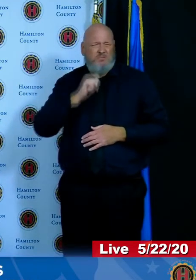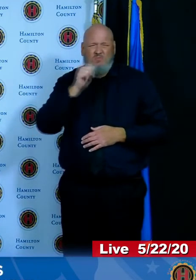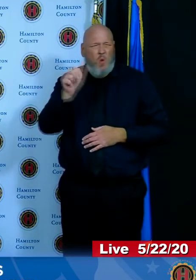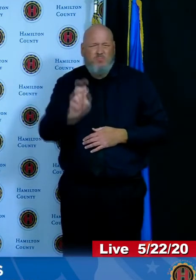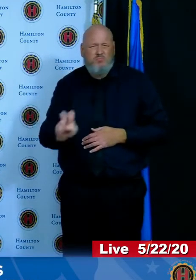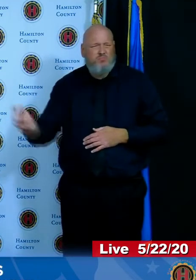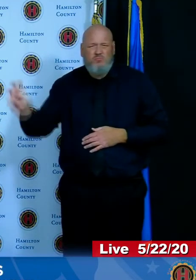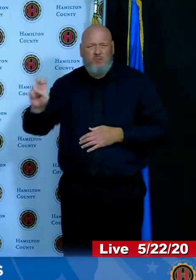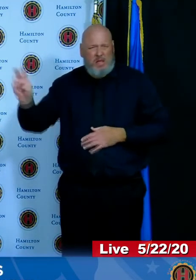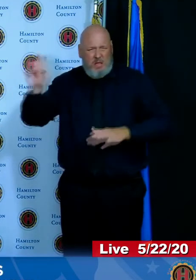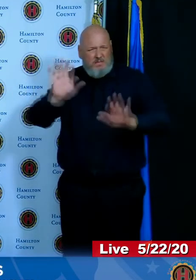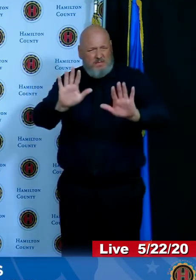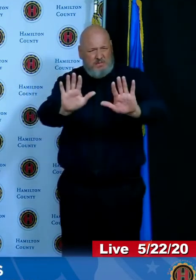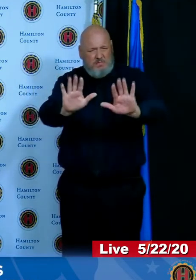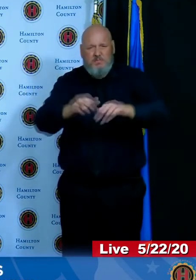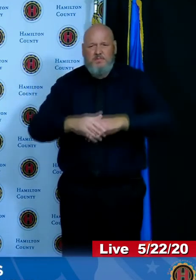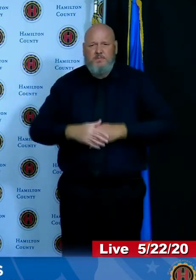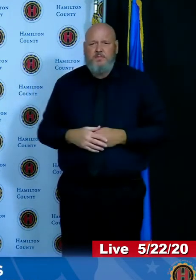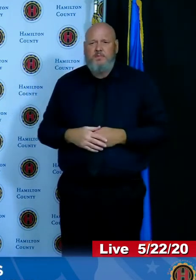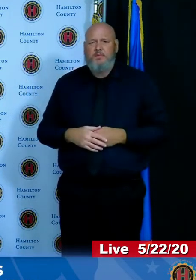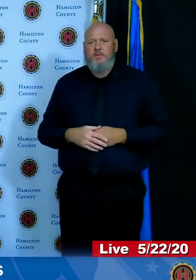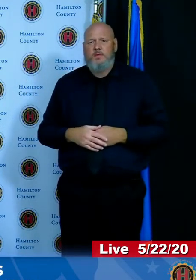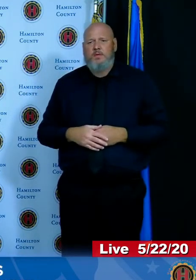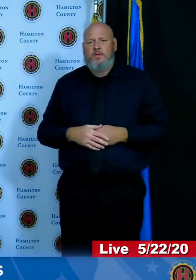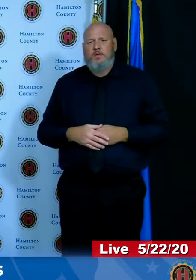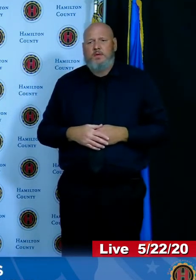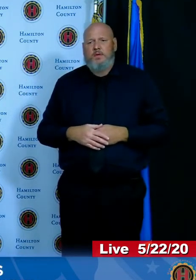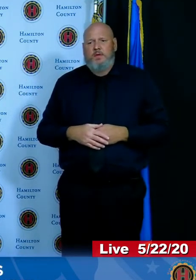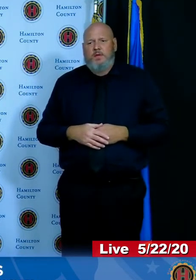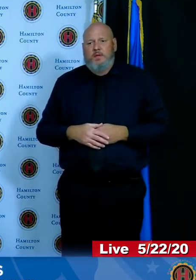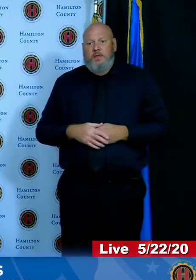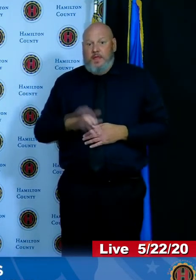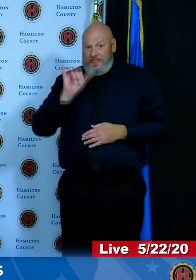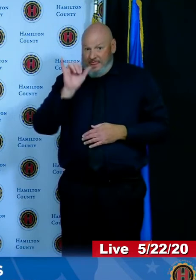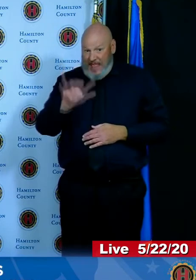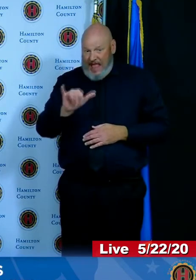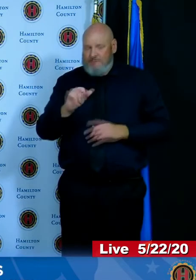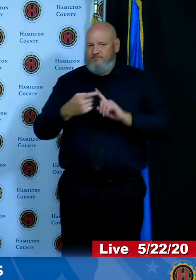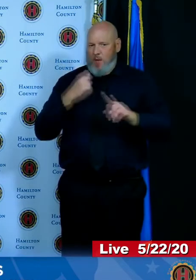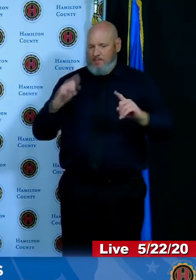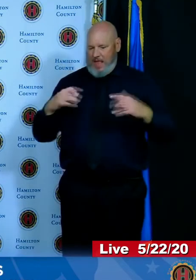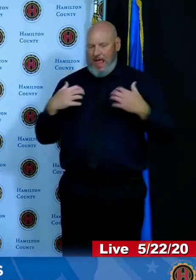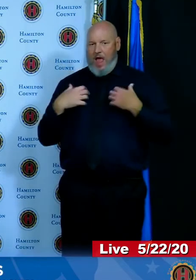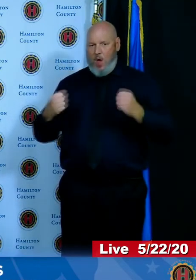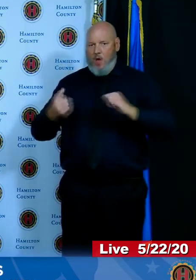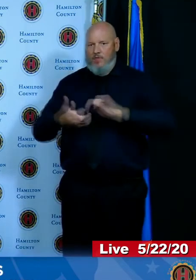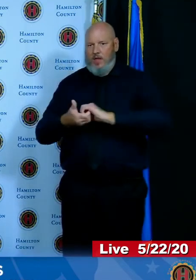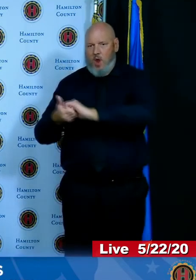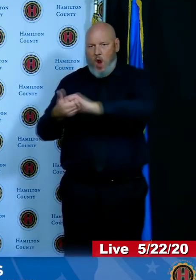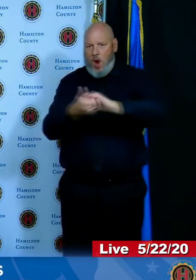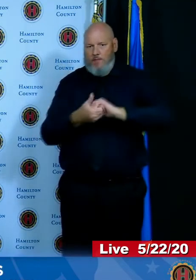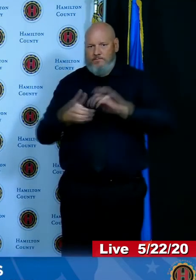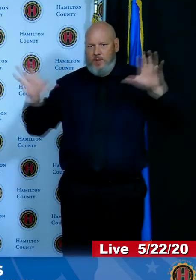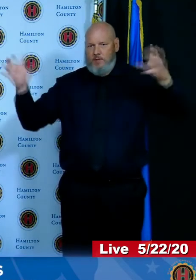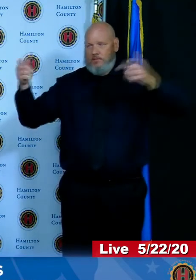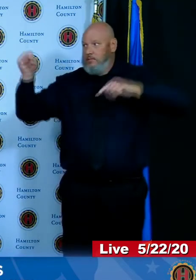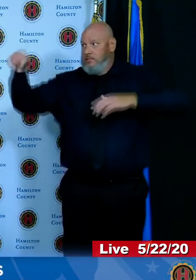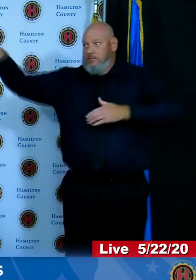Collaborative remember the Health Collaborative is literally the collaborative of all the hospitals in our area they can be found at health